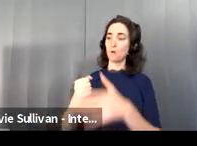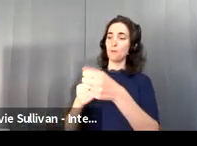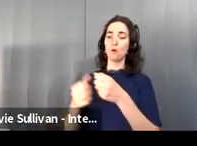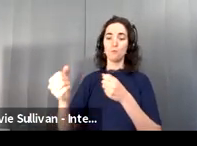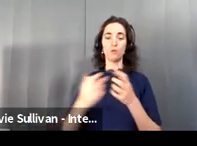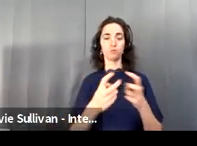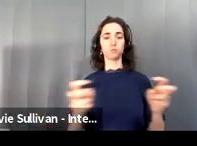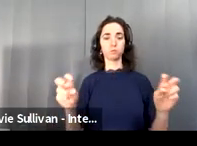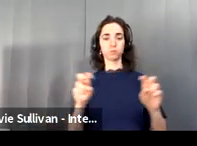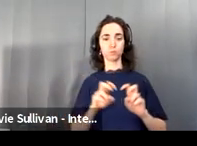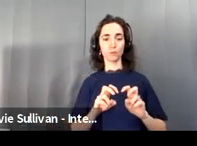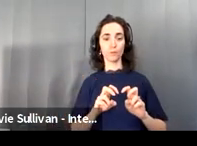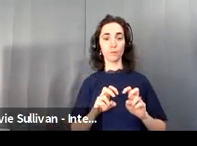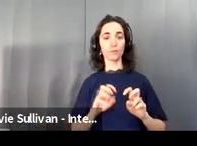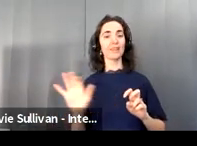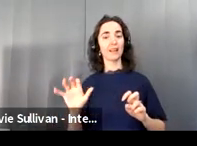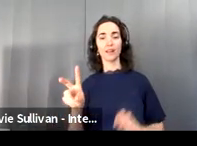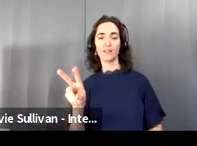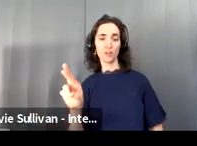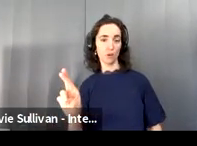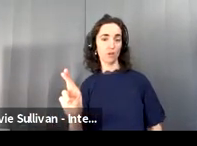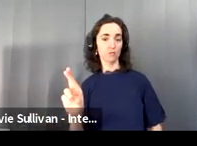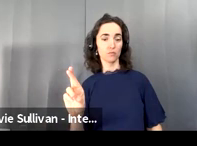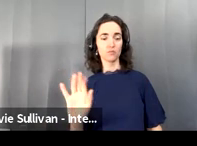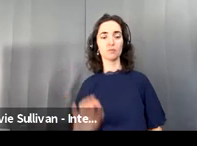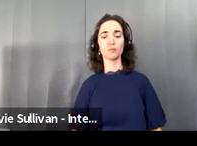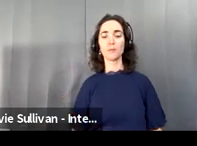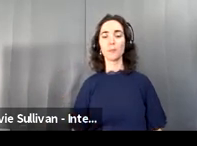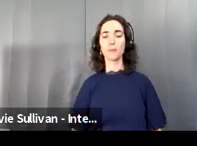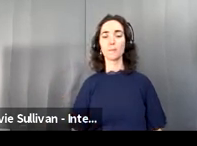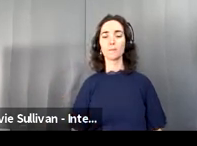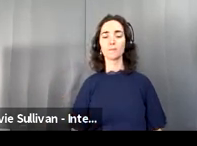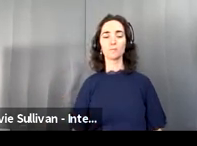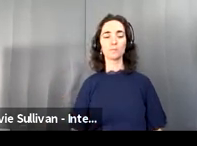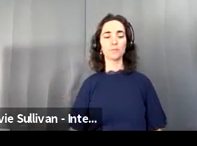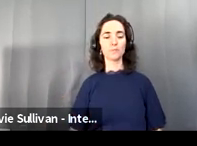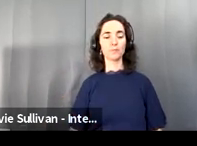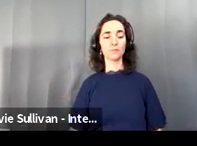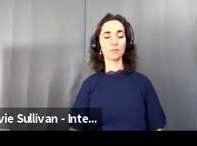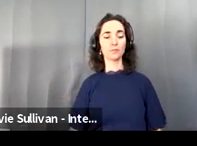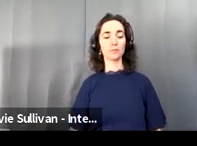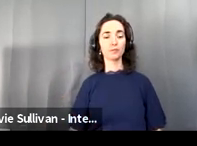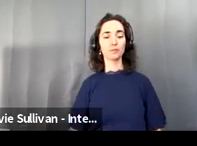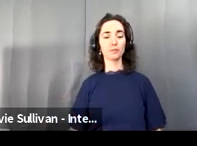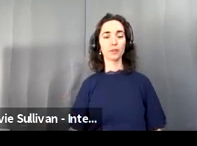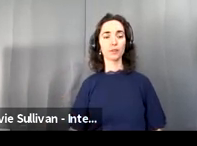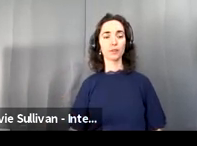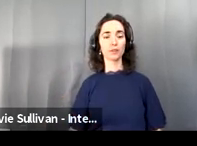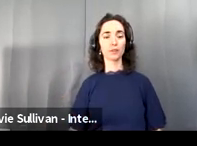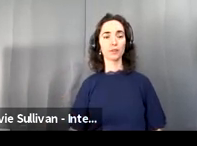that includes VR. And so, it's, it's the thing is just to remember.